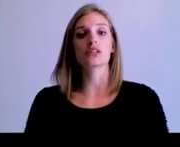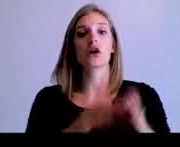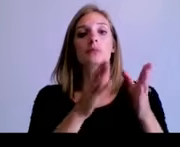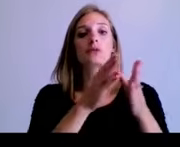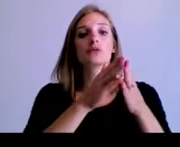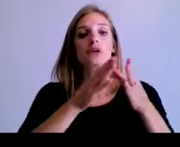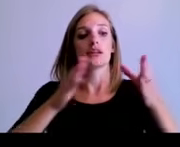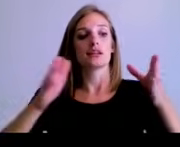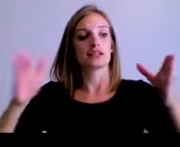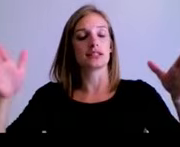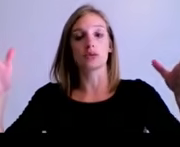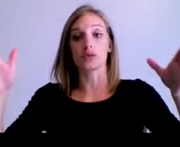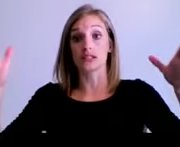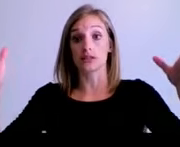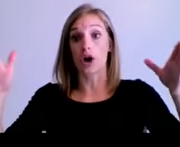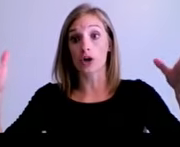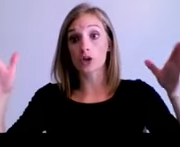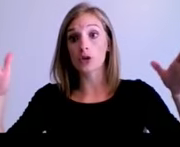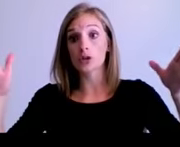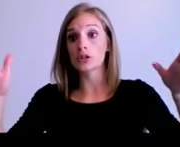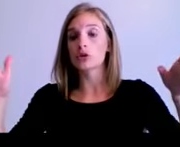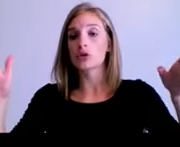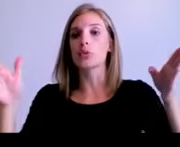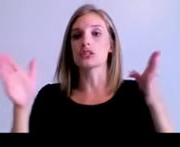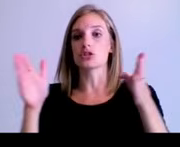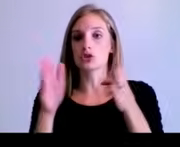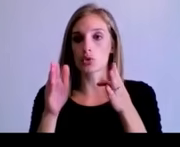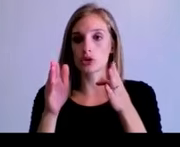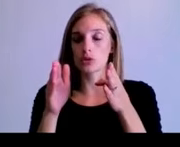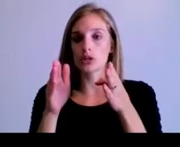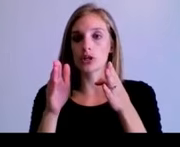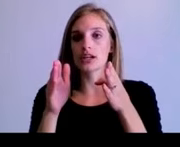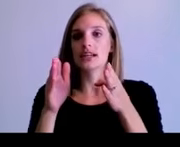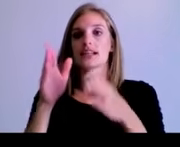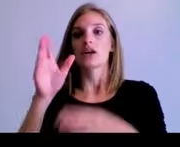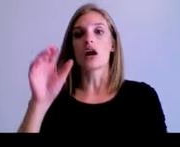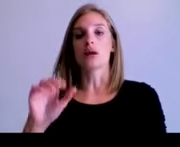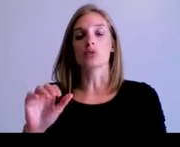help you see was it a longer word or was it a shorter word.